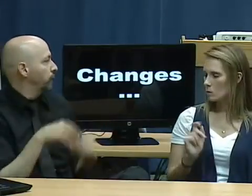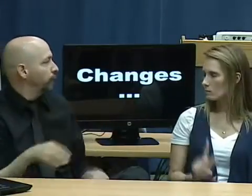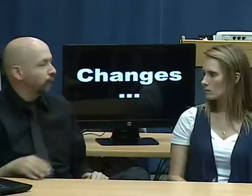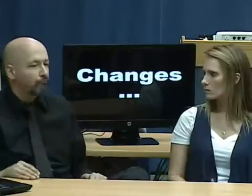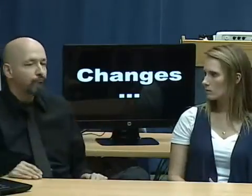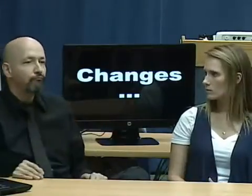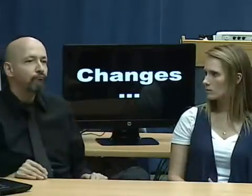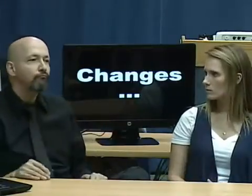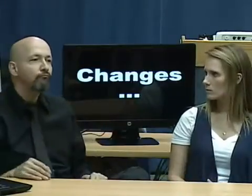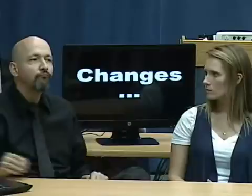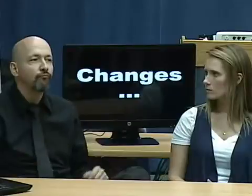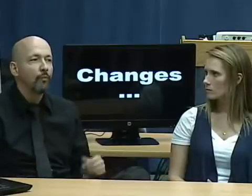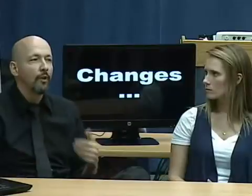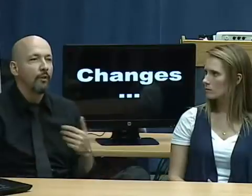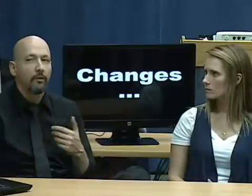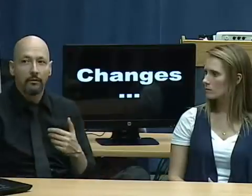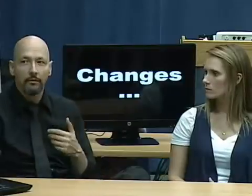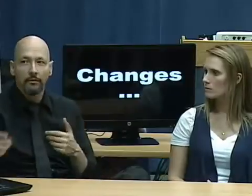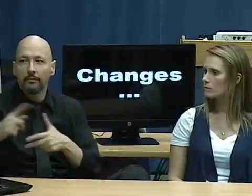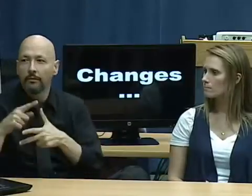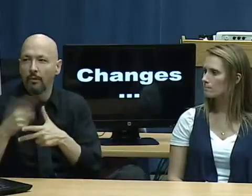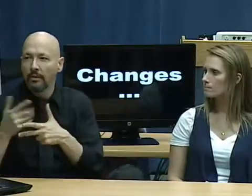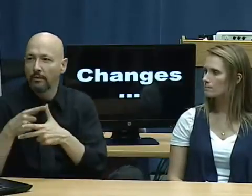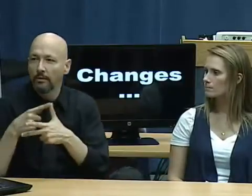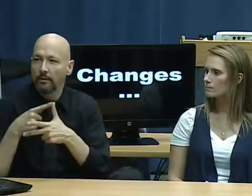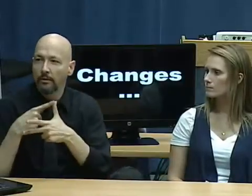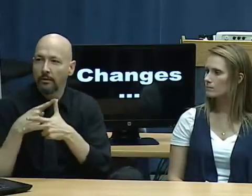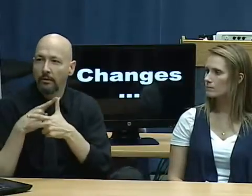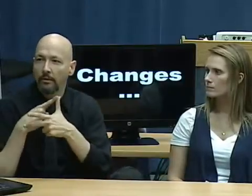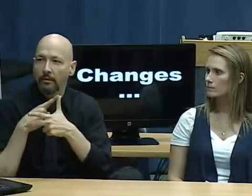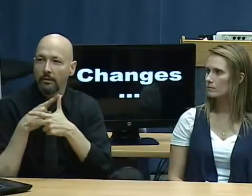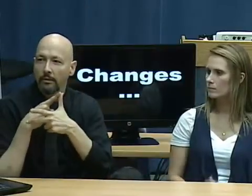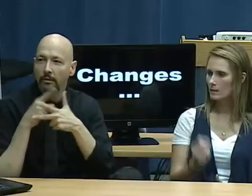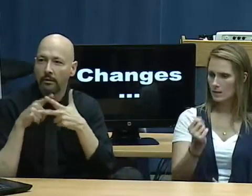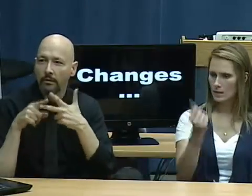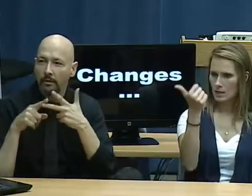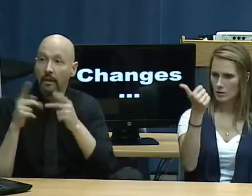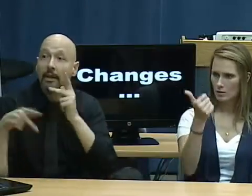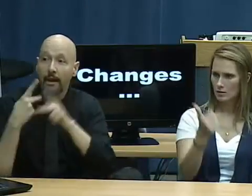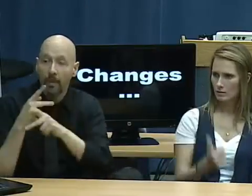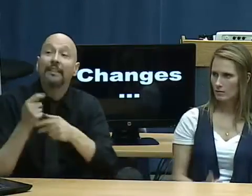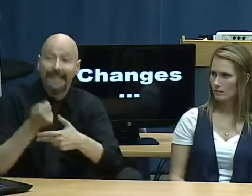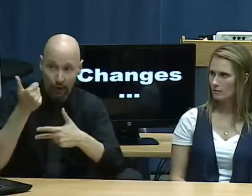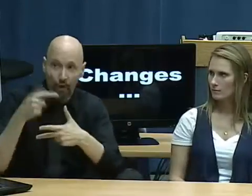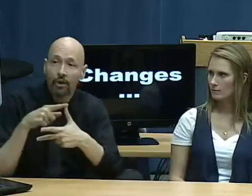#OK What are they? Deletions. What kind--yes, deletions.